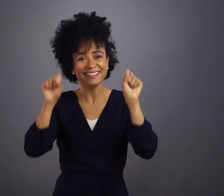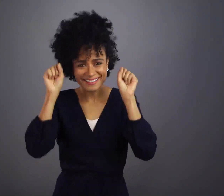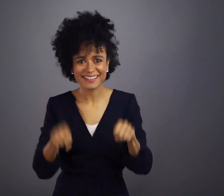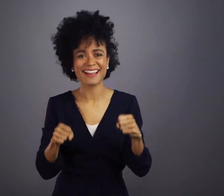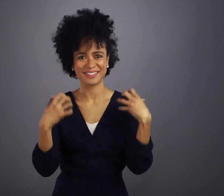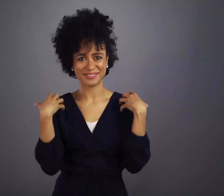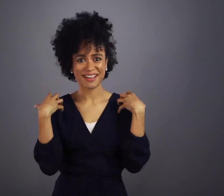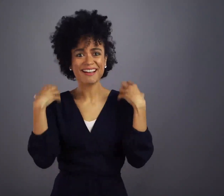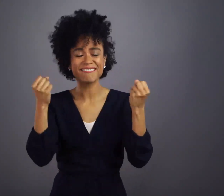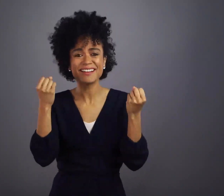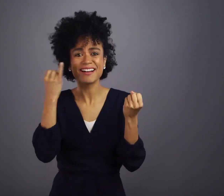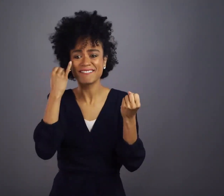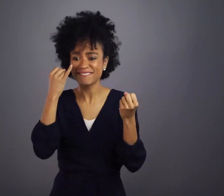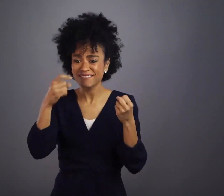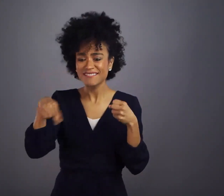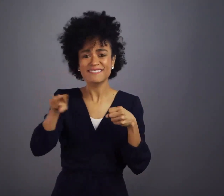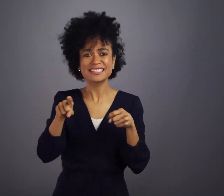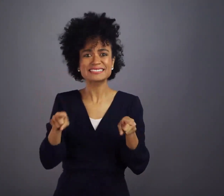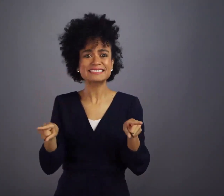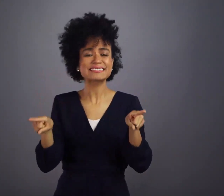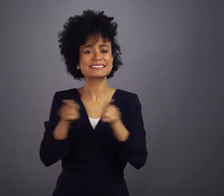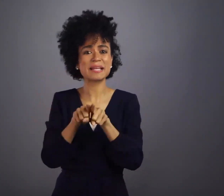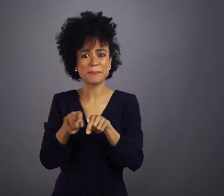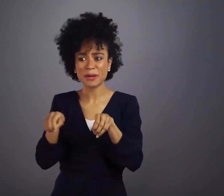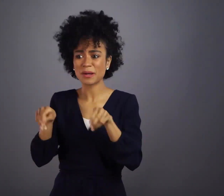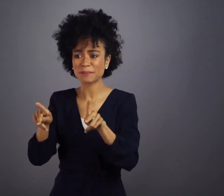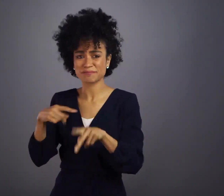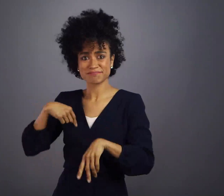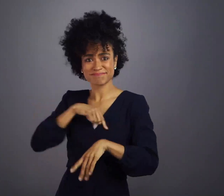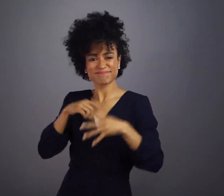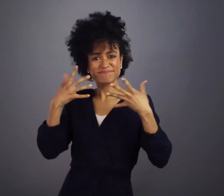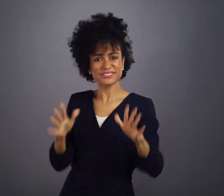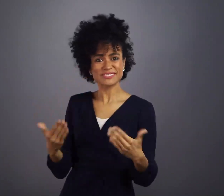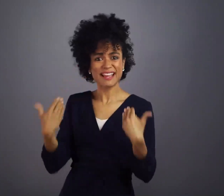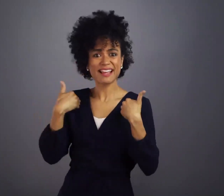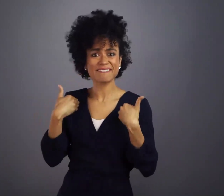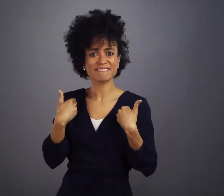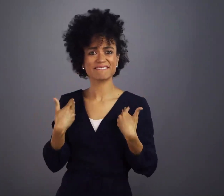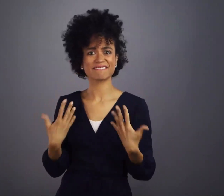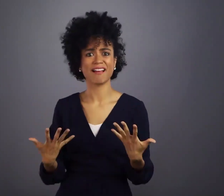Many could recover if they had the opportunity we have enjoyed.